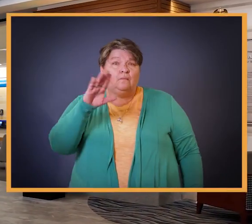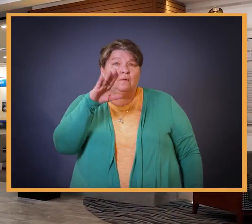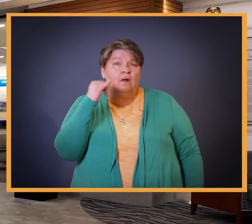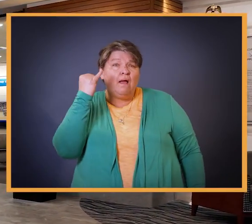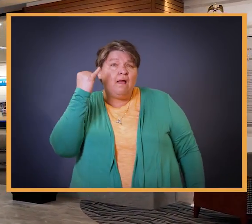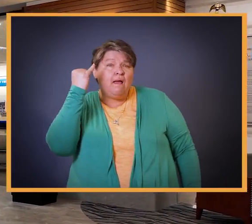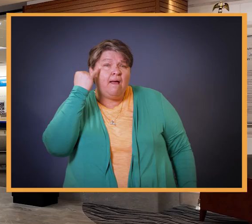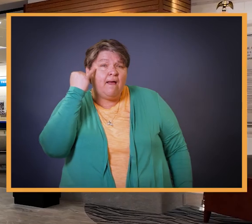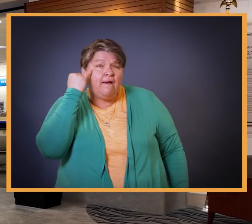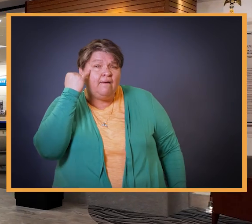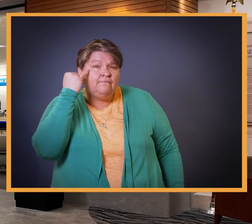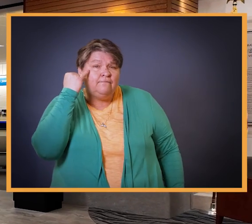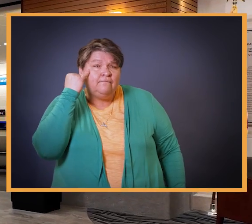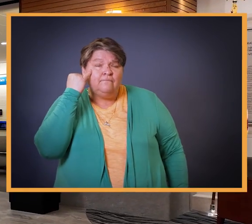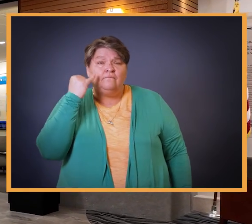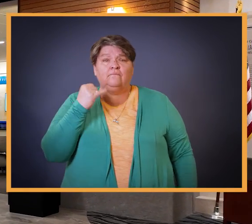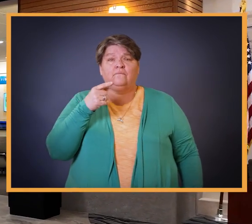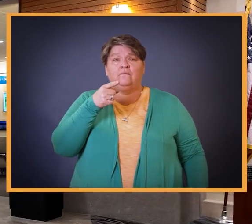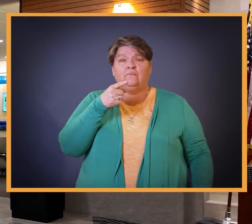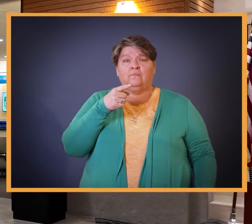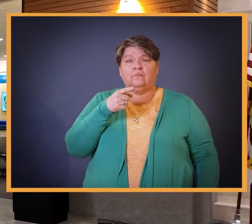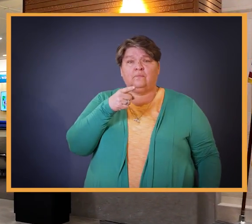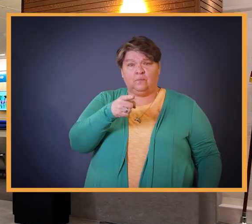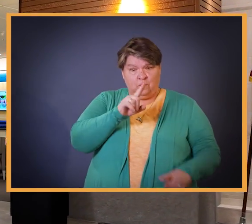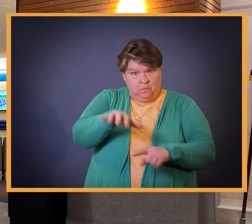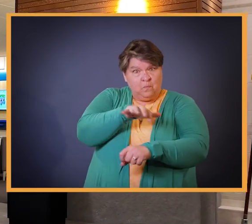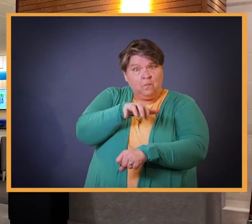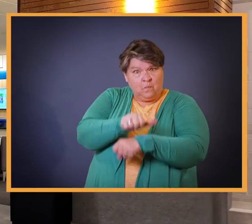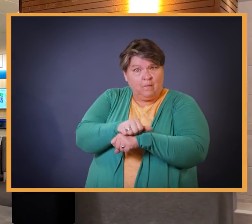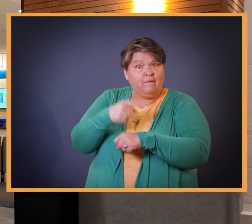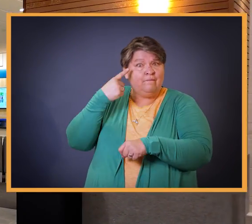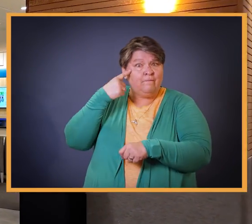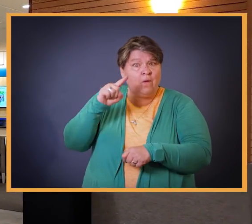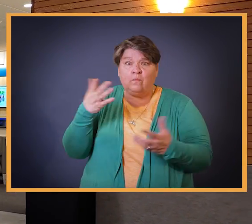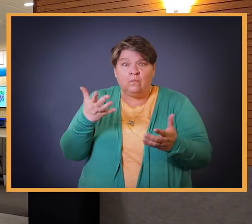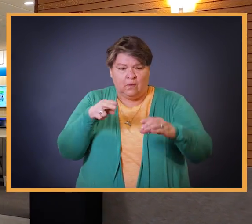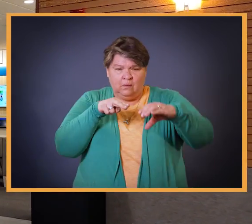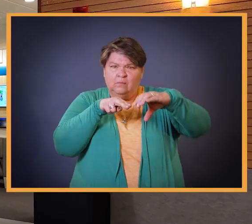Most imaging and radiation appointments are in the Dana building.